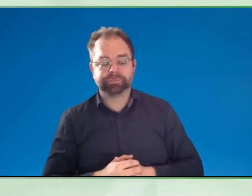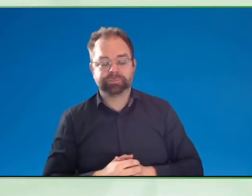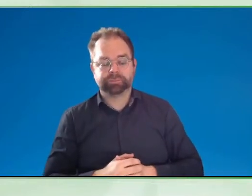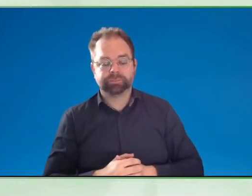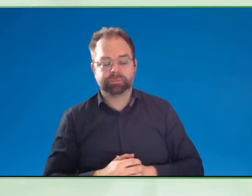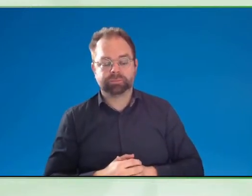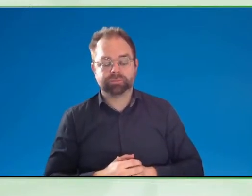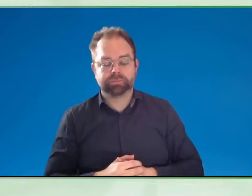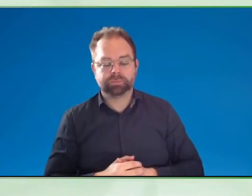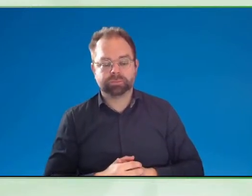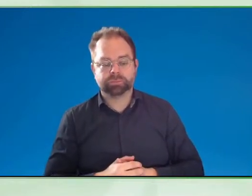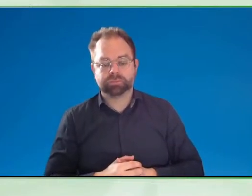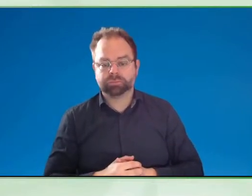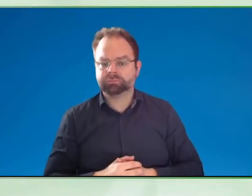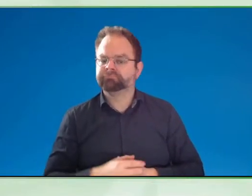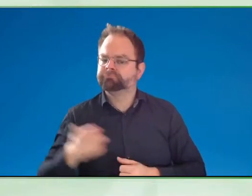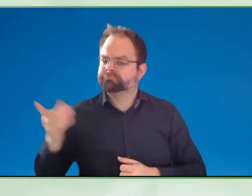here for many more conferences.